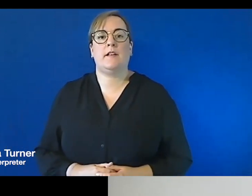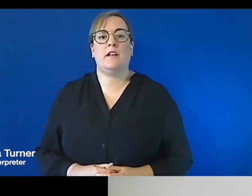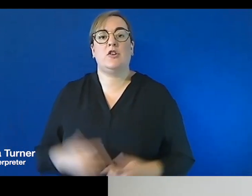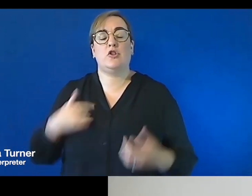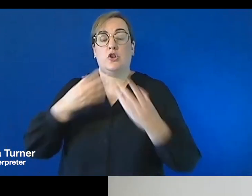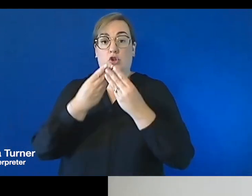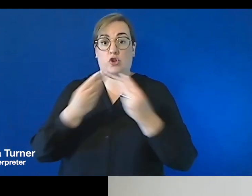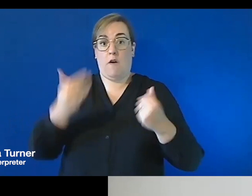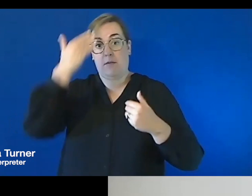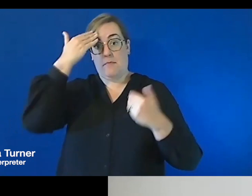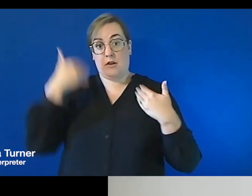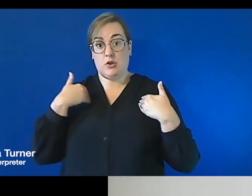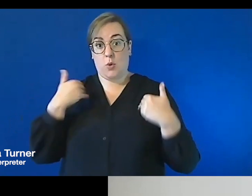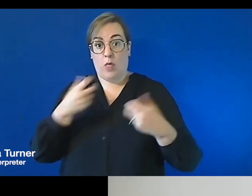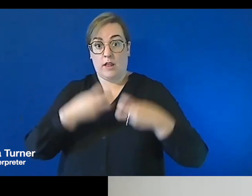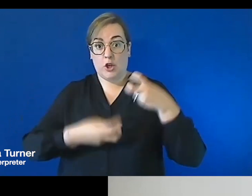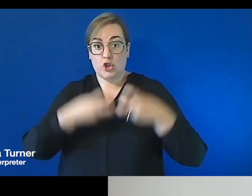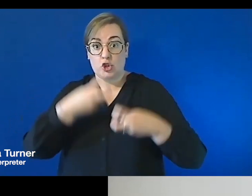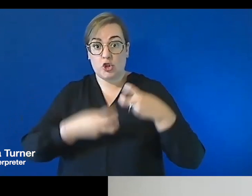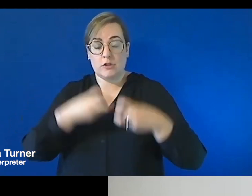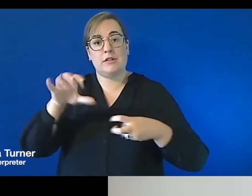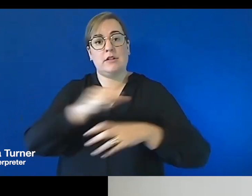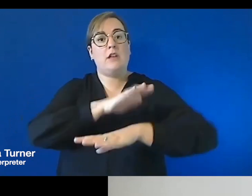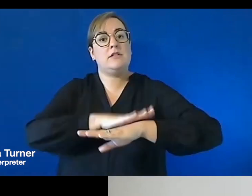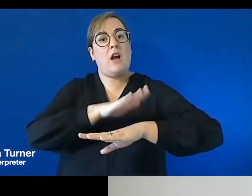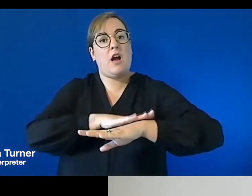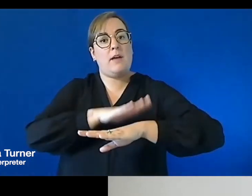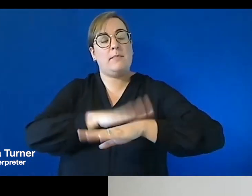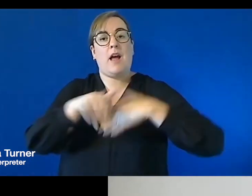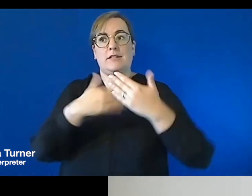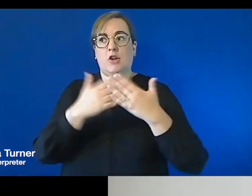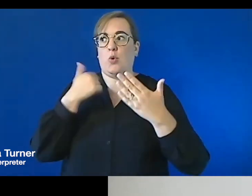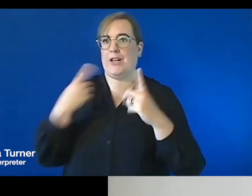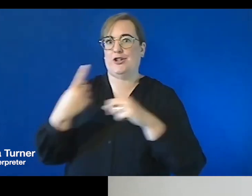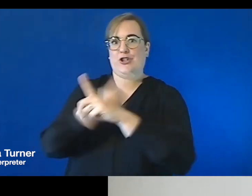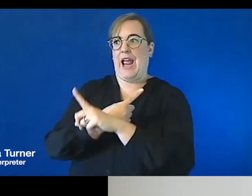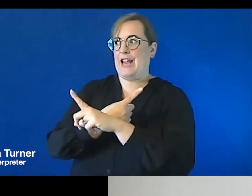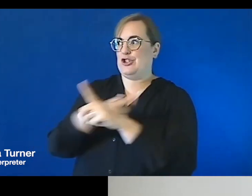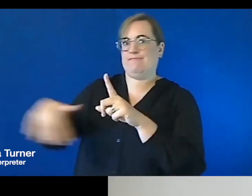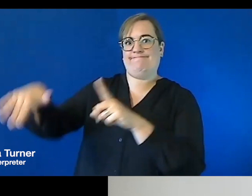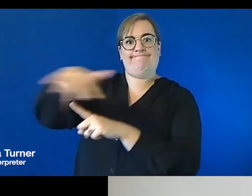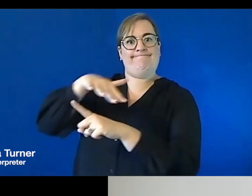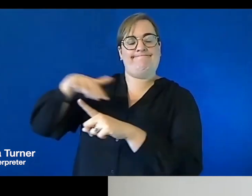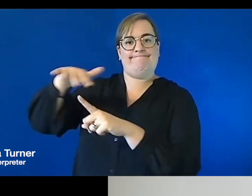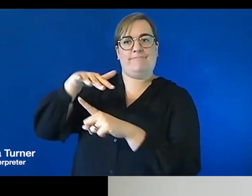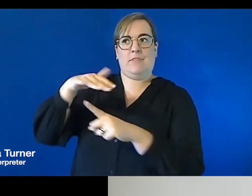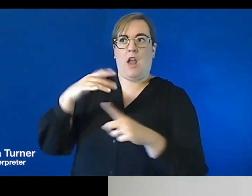we actually reshape our industry. For instance, if we go to research field as a depression, we had a